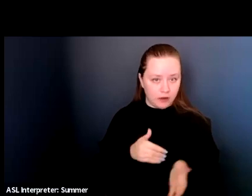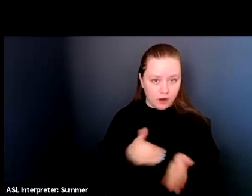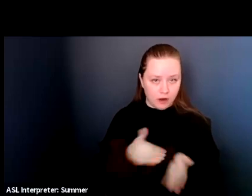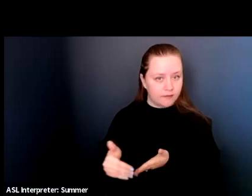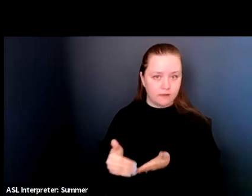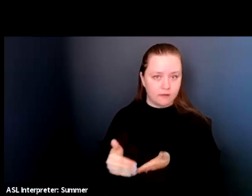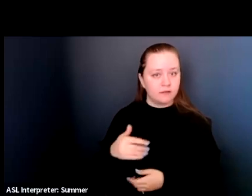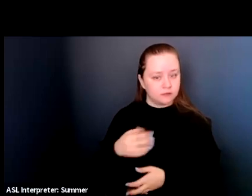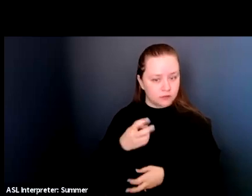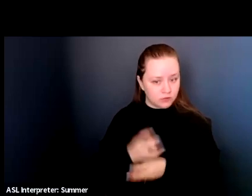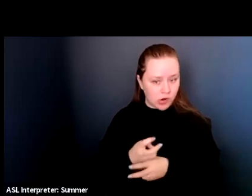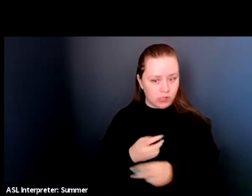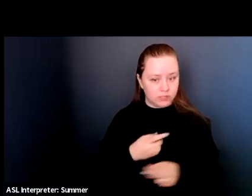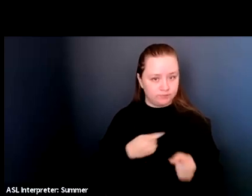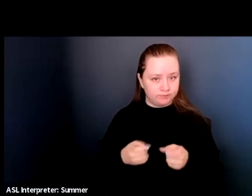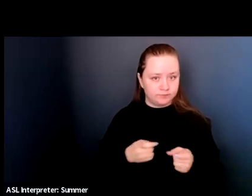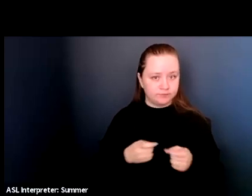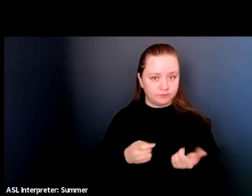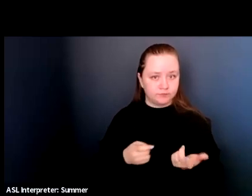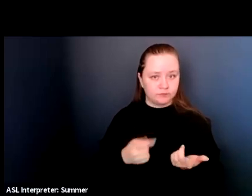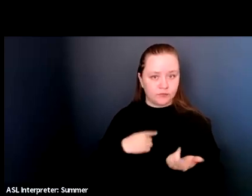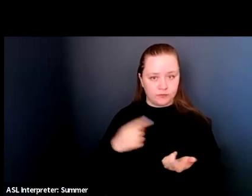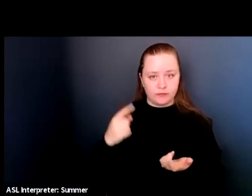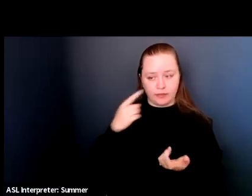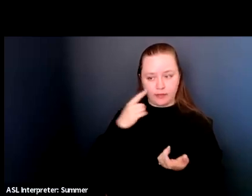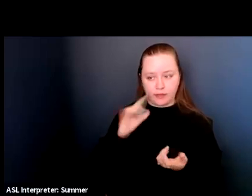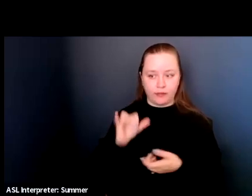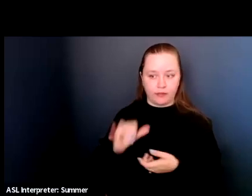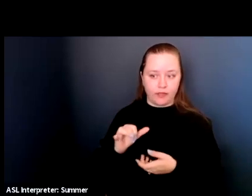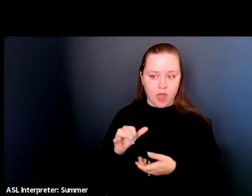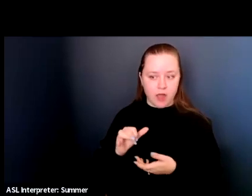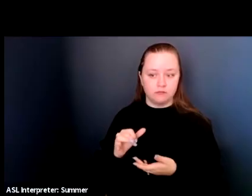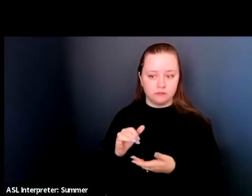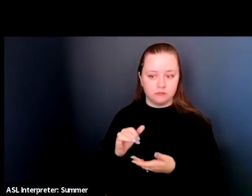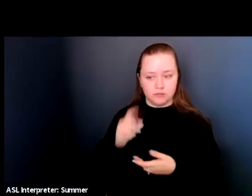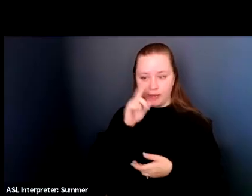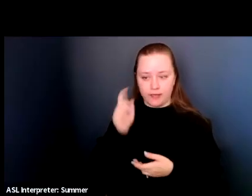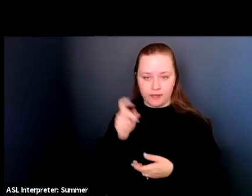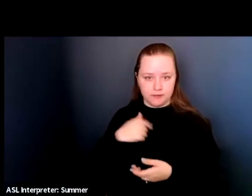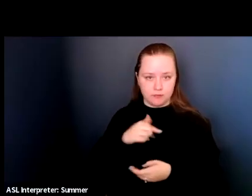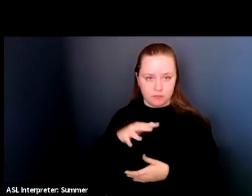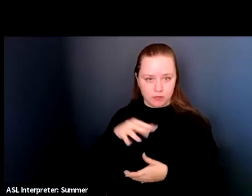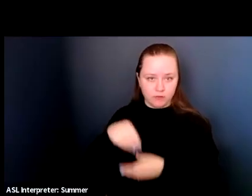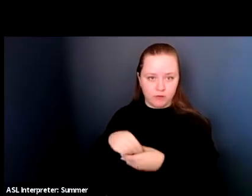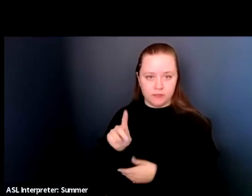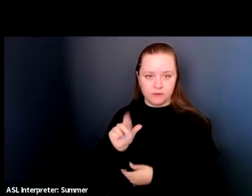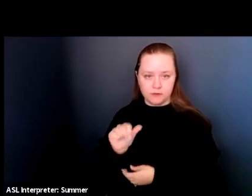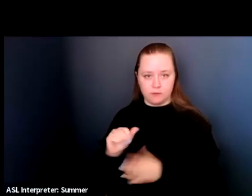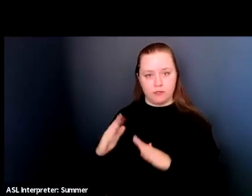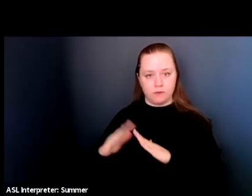a part of a marginalized population. But I feel like when you're